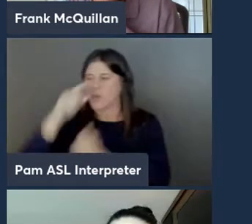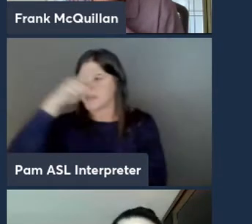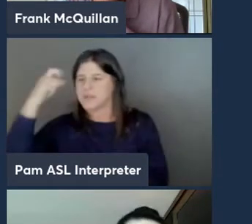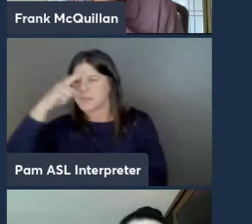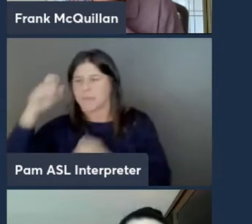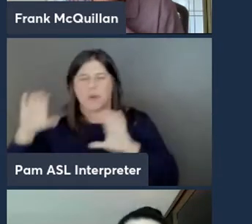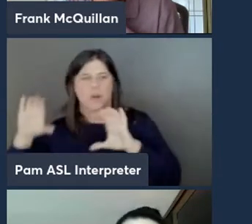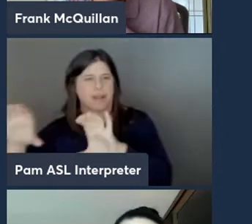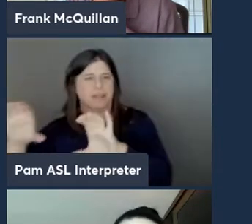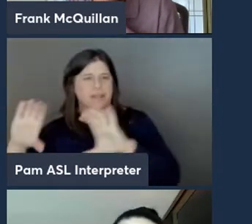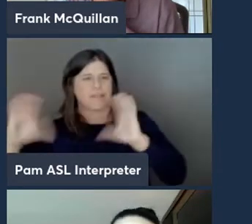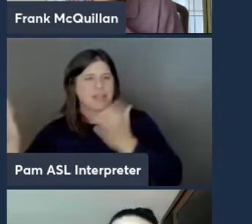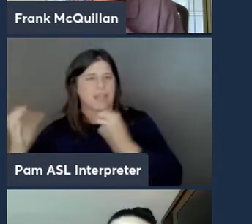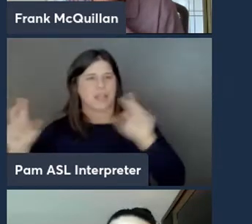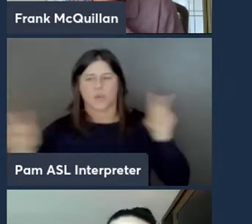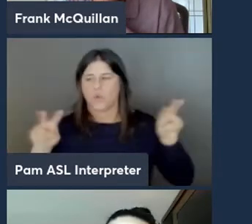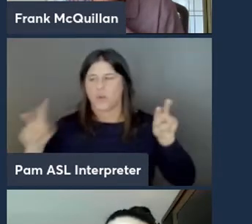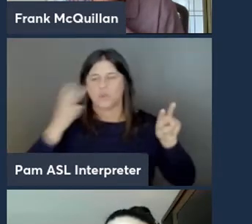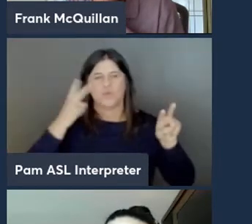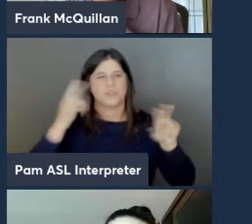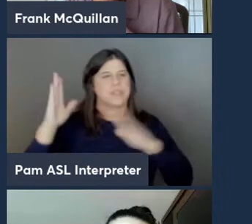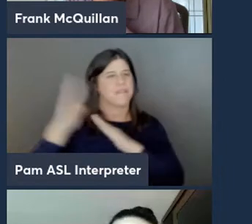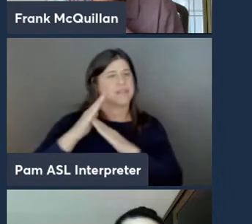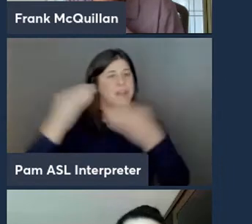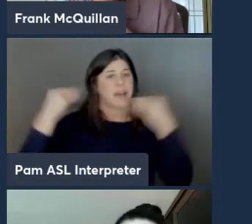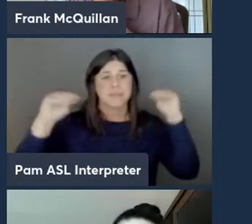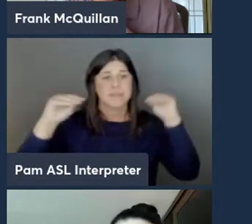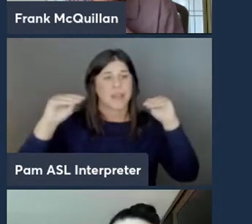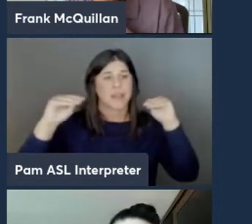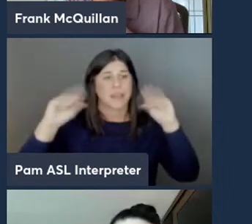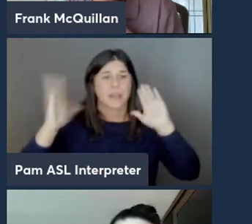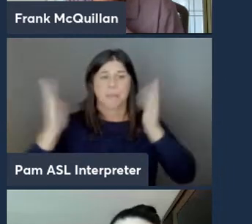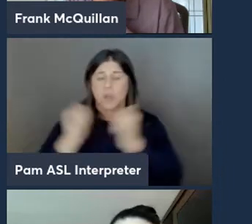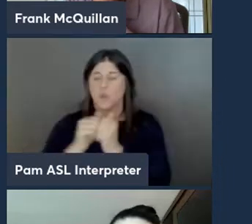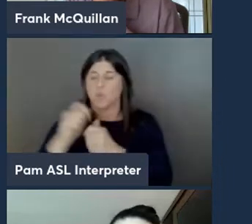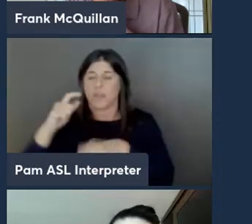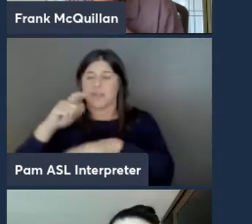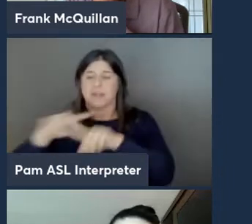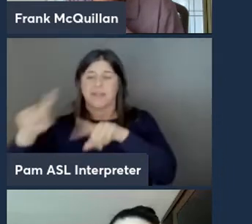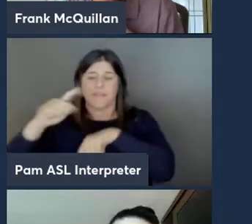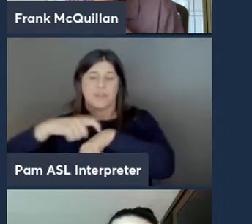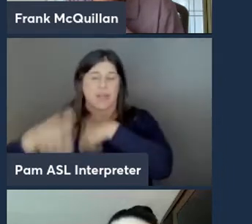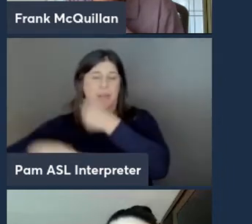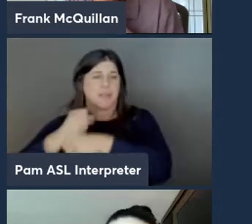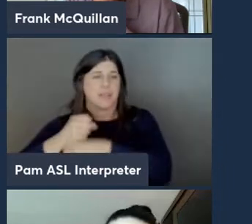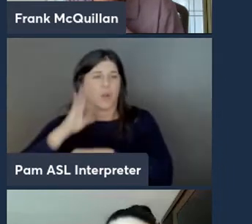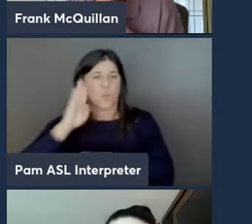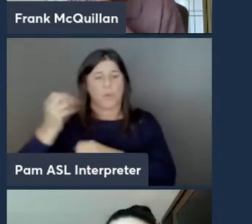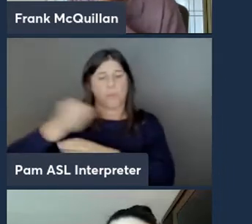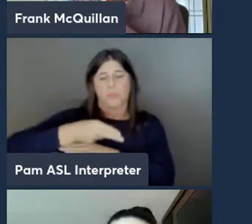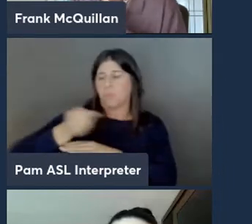So seeing whether your top selling of all time versus your seasonal will outperform which one will perform better.